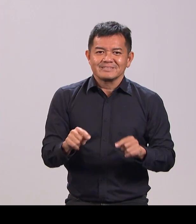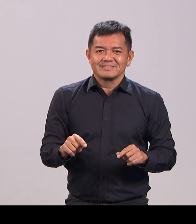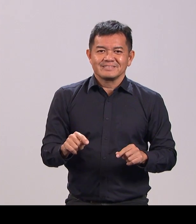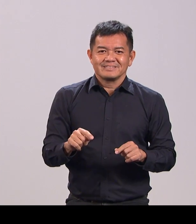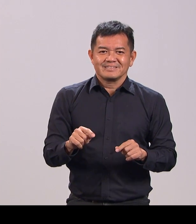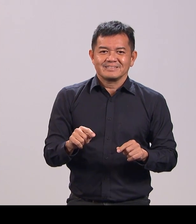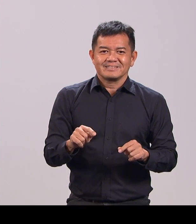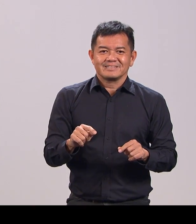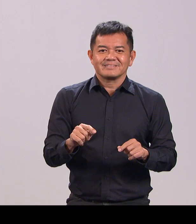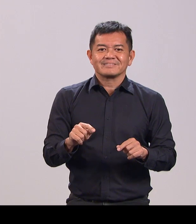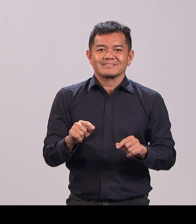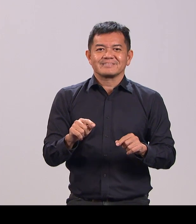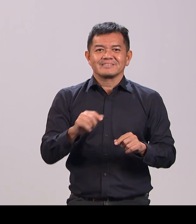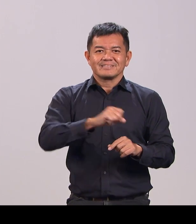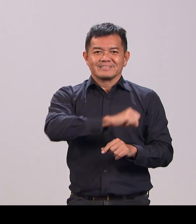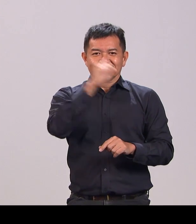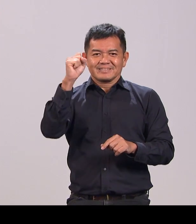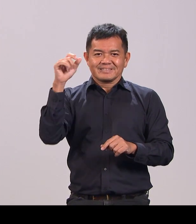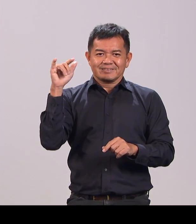They built it, they loaded it with sensors,